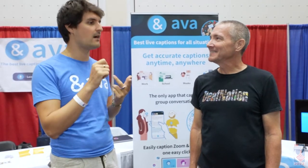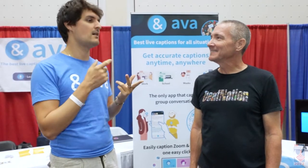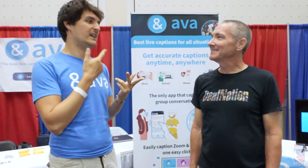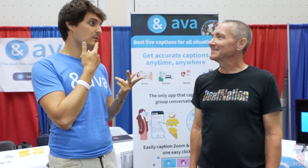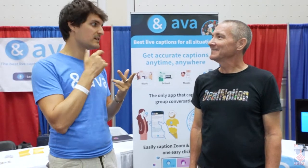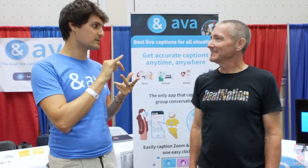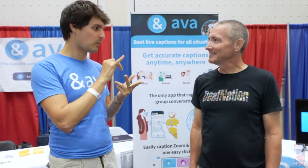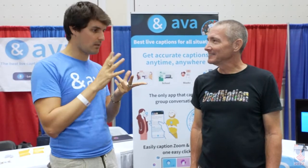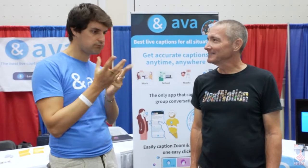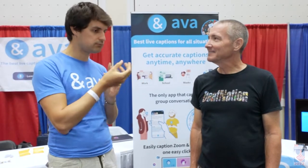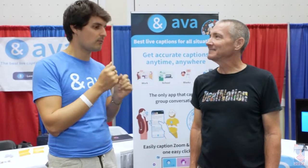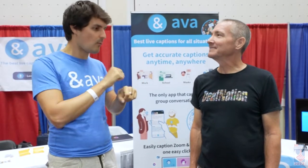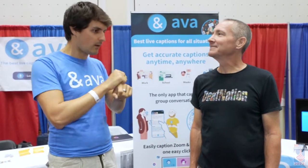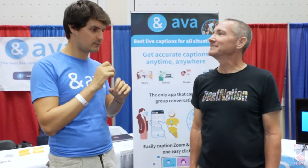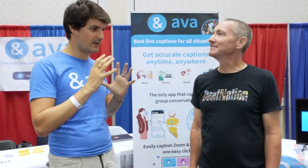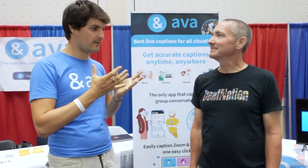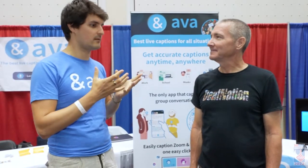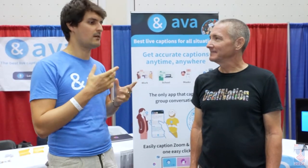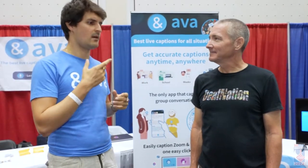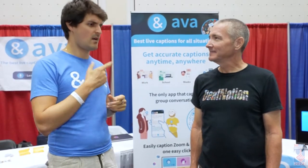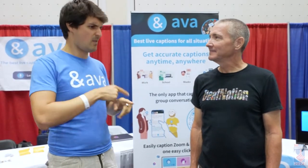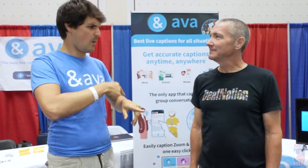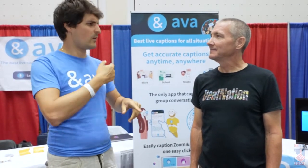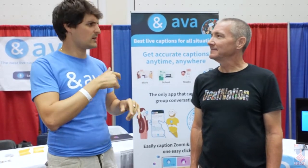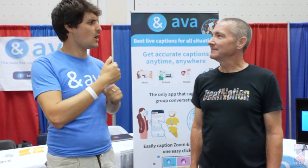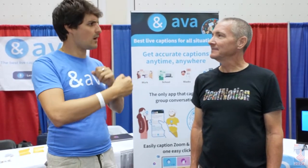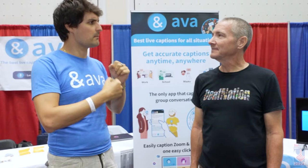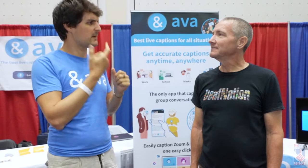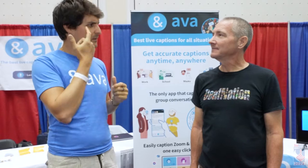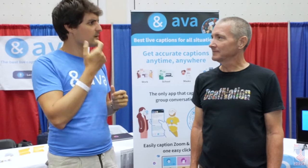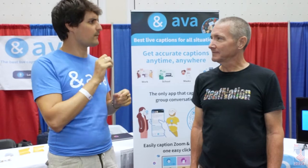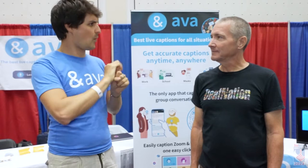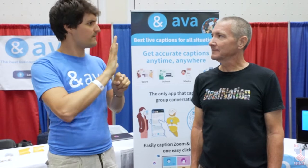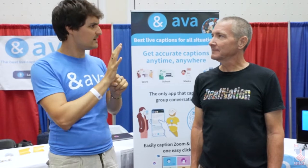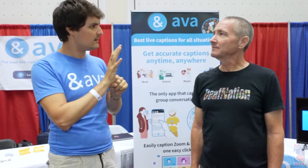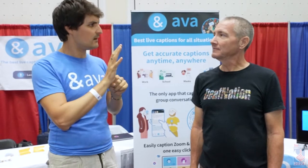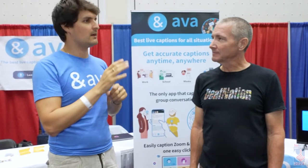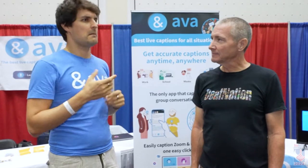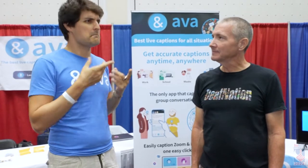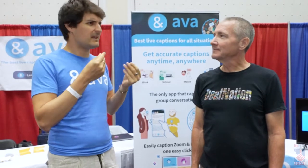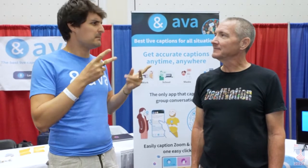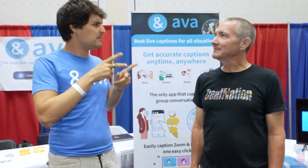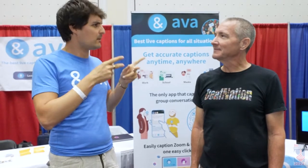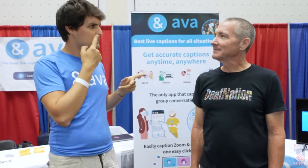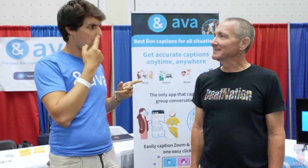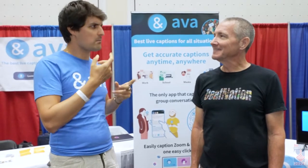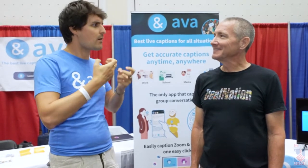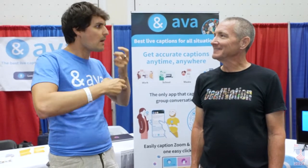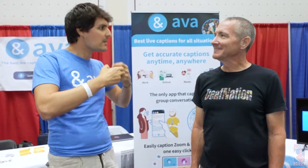CODAs, and hearing as well. We've all been working together on this and it’s been a long time coming because during COVID, many people noticed problems…